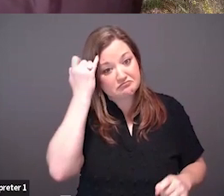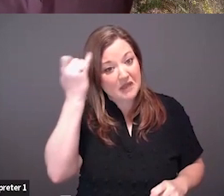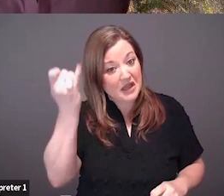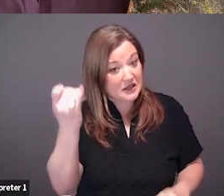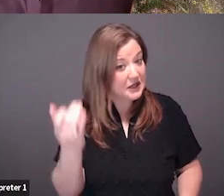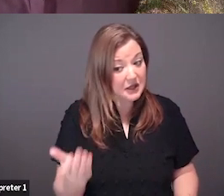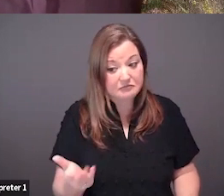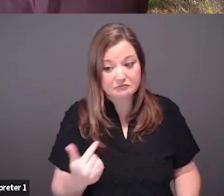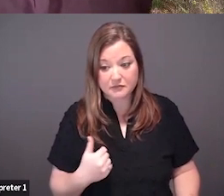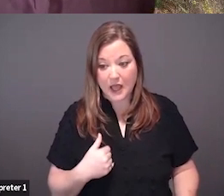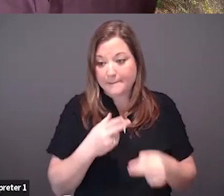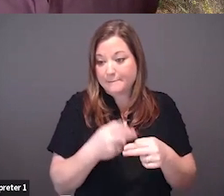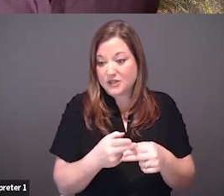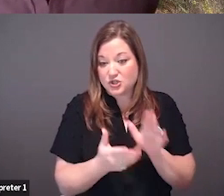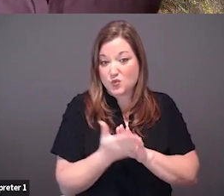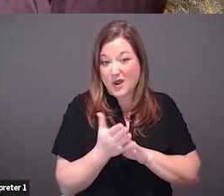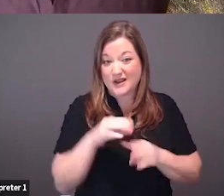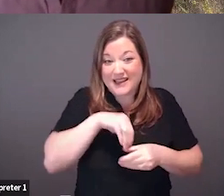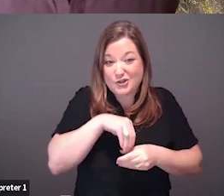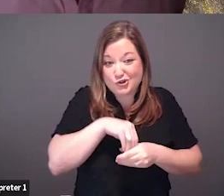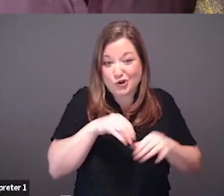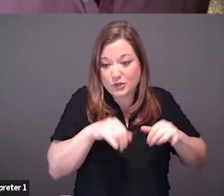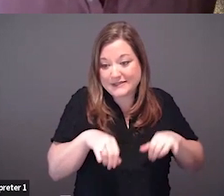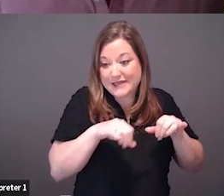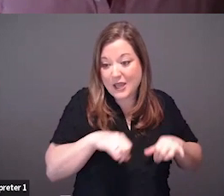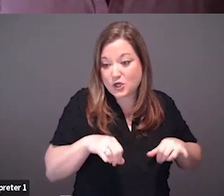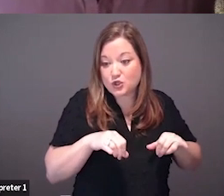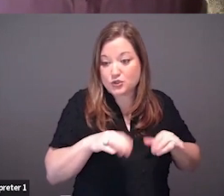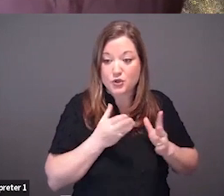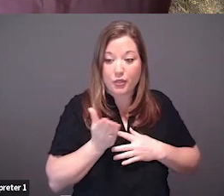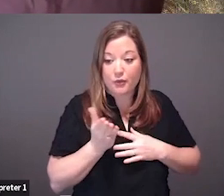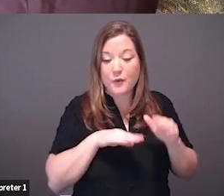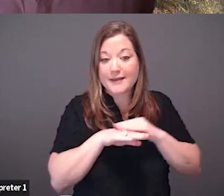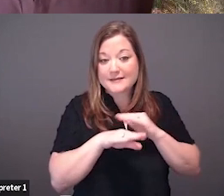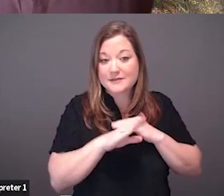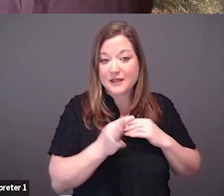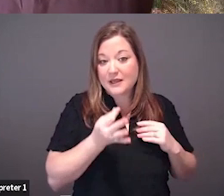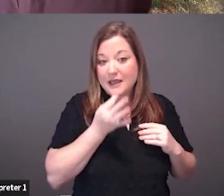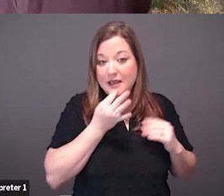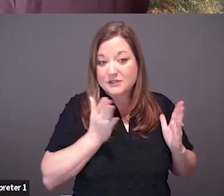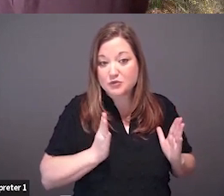I mentioned running those internal standards through an accessibility expert, an outside professional.